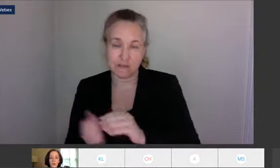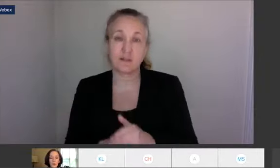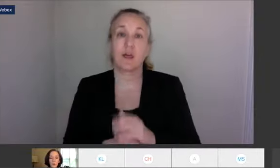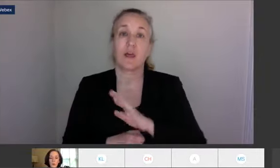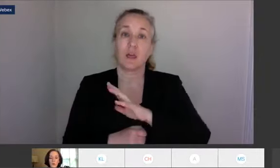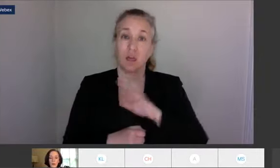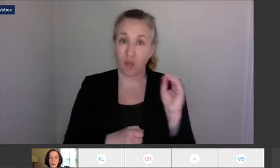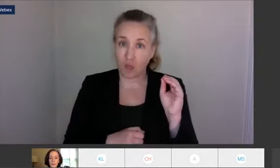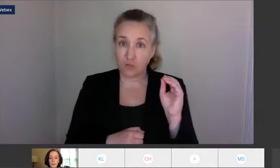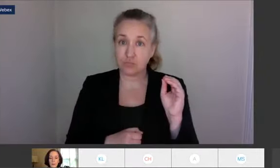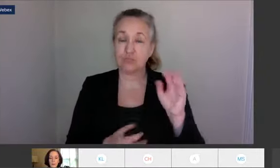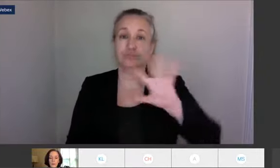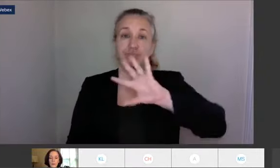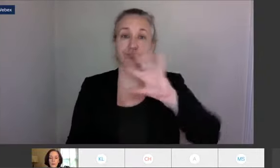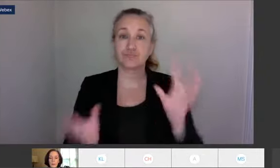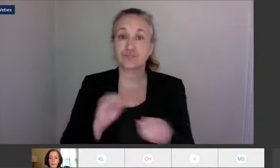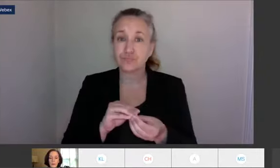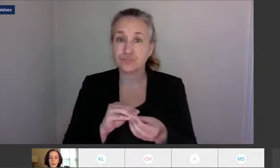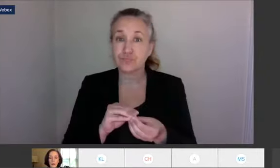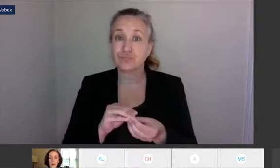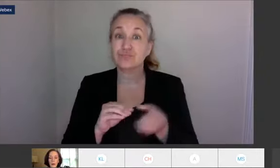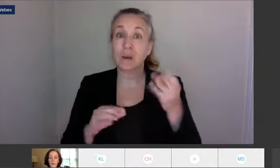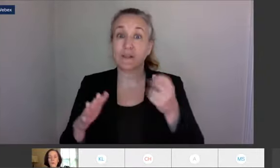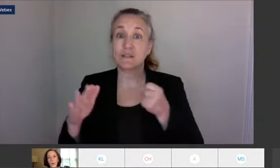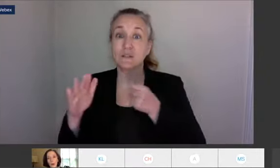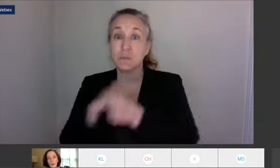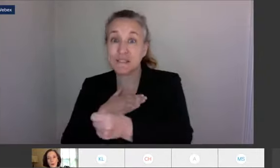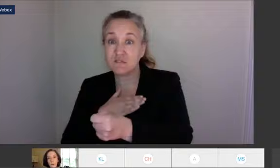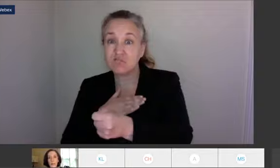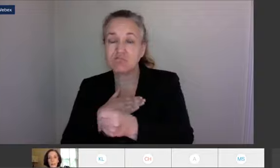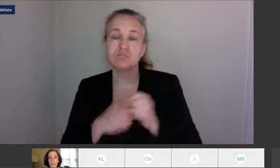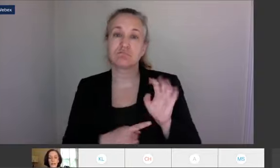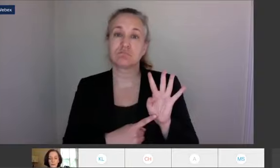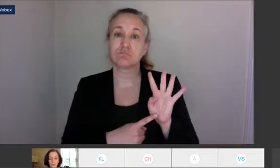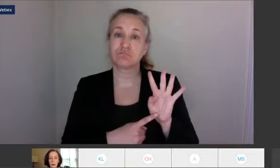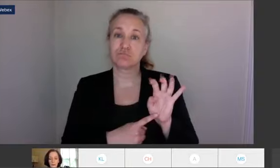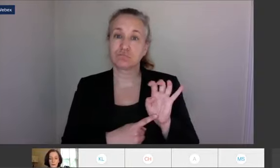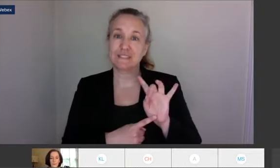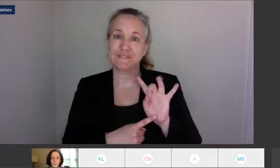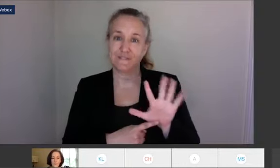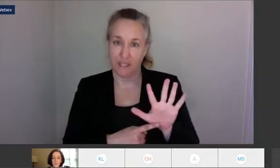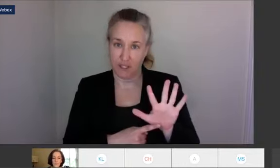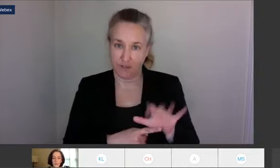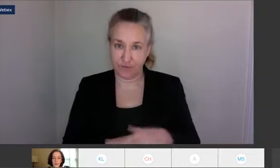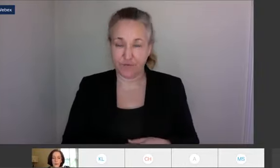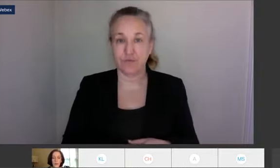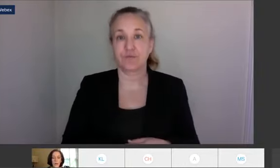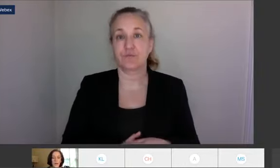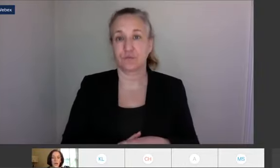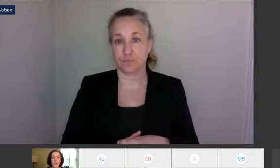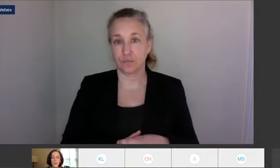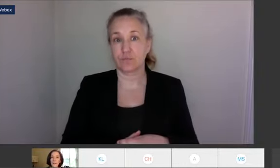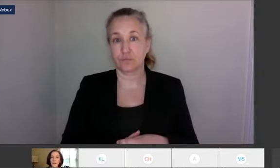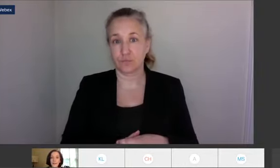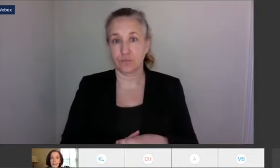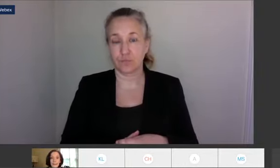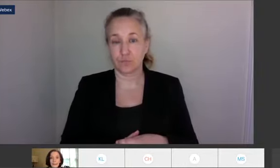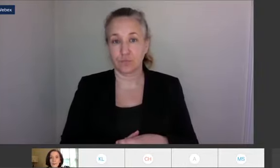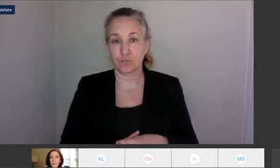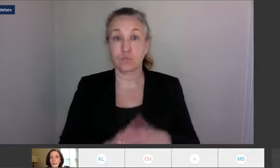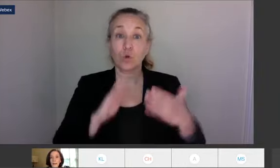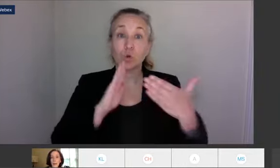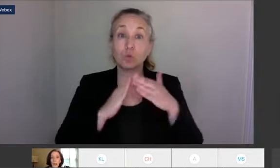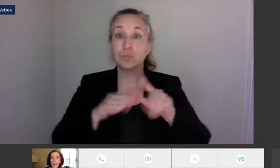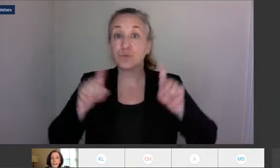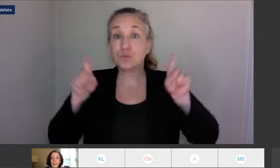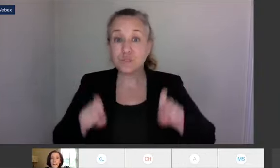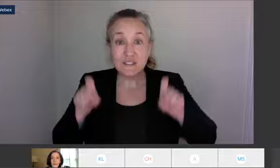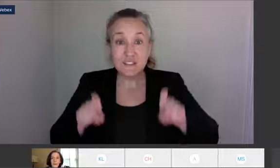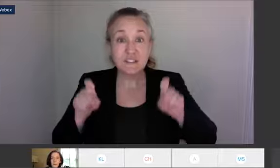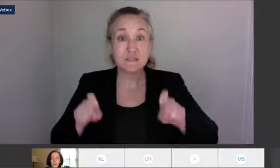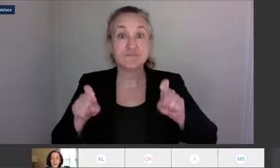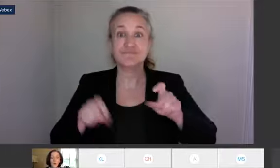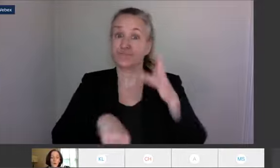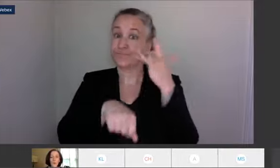total number of commits of 485 community testing remains widely available for